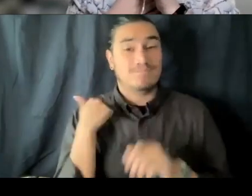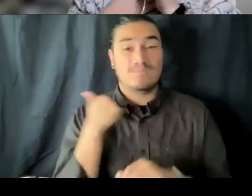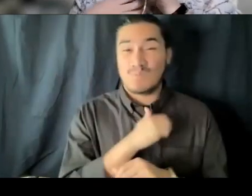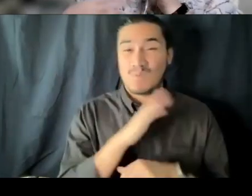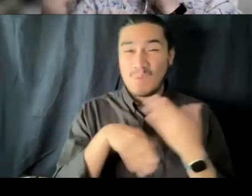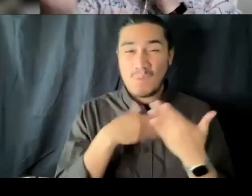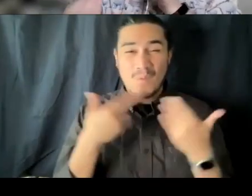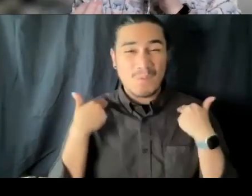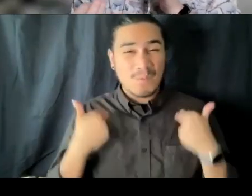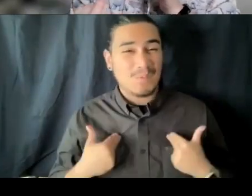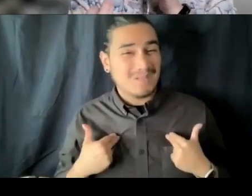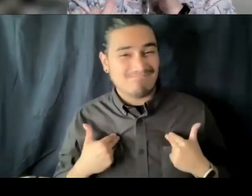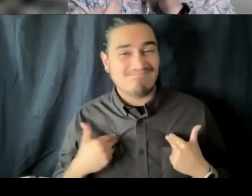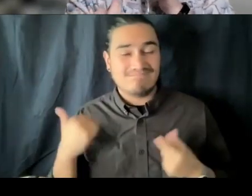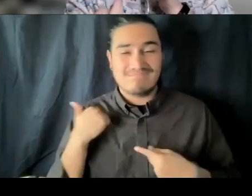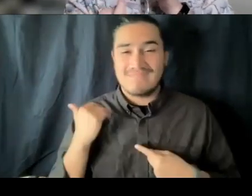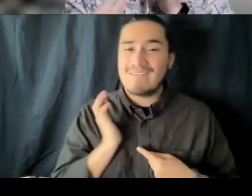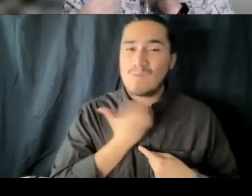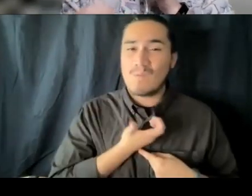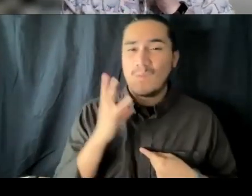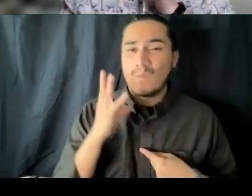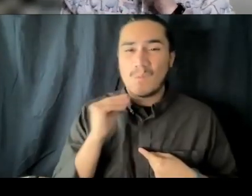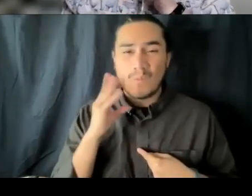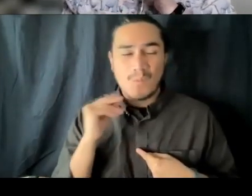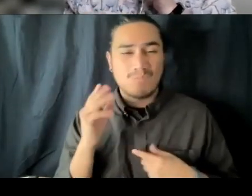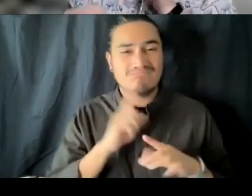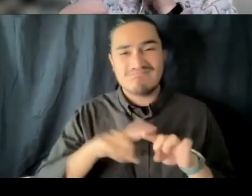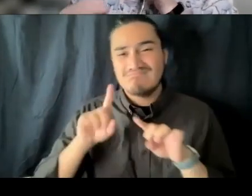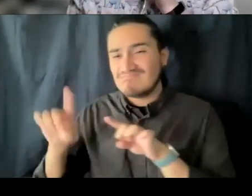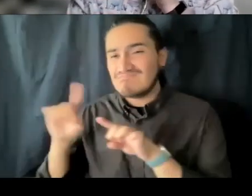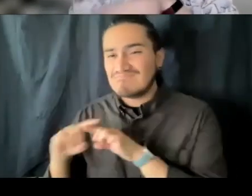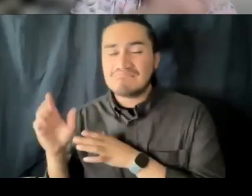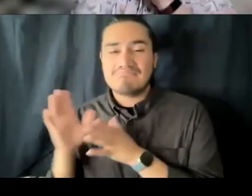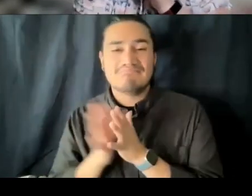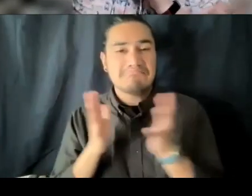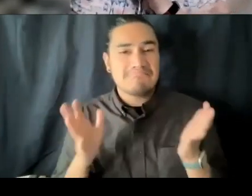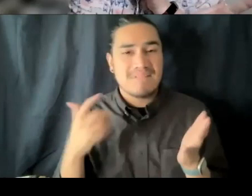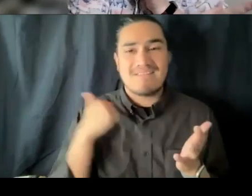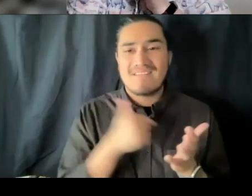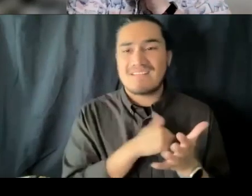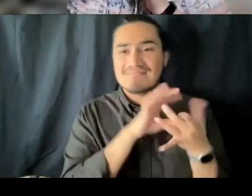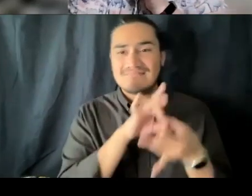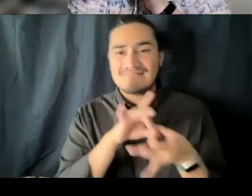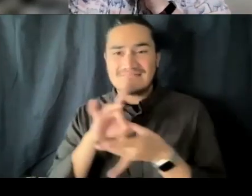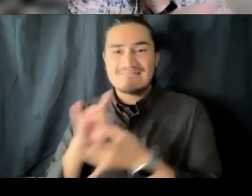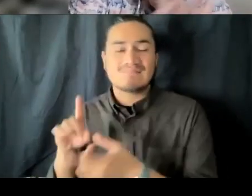We have our own experiences. Many of us maybe relate to some of the stuff I talked about